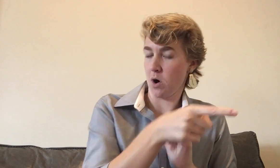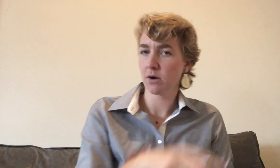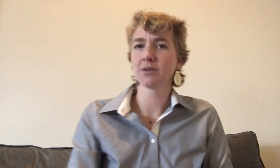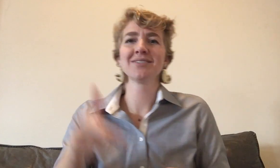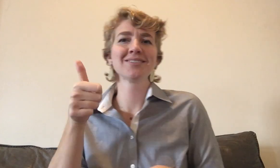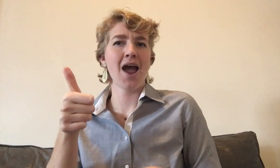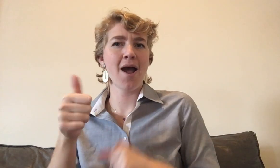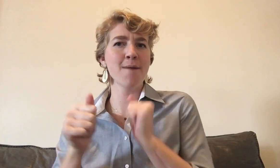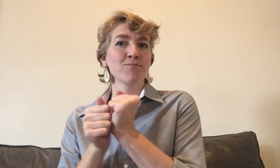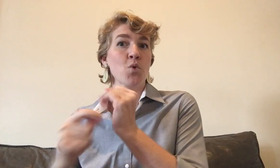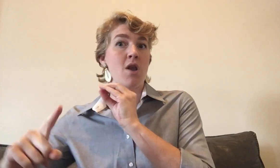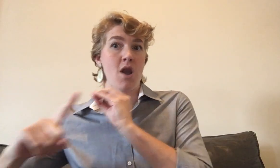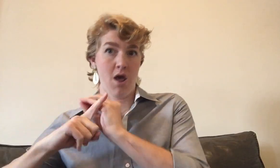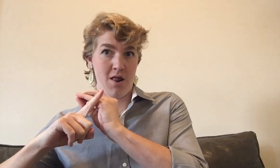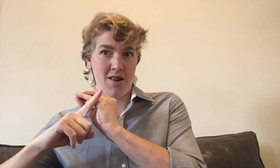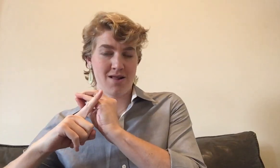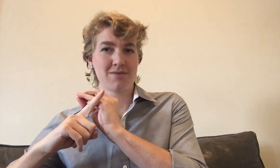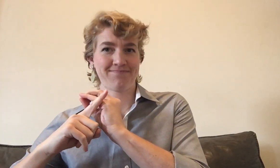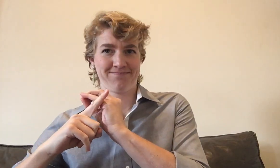and another comparing SELF and null.